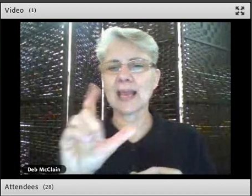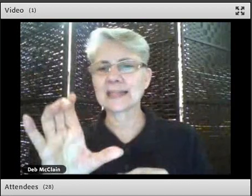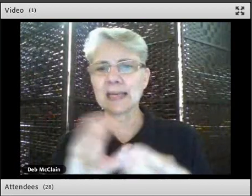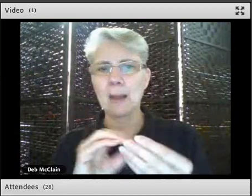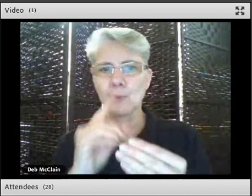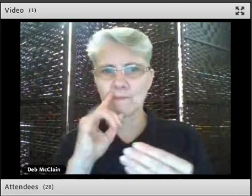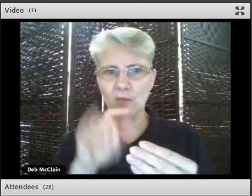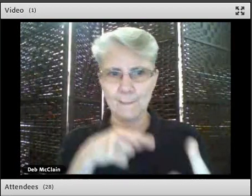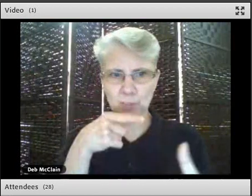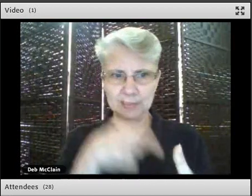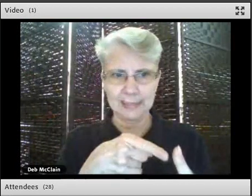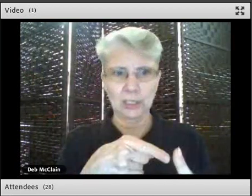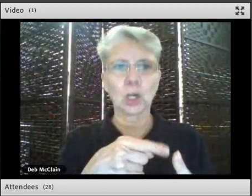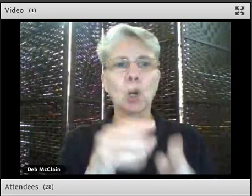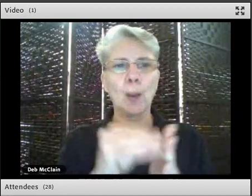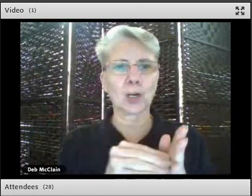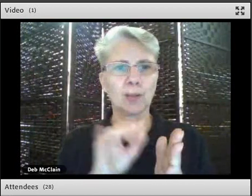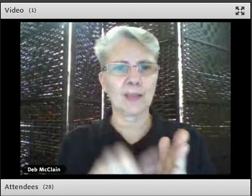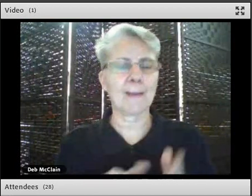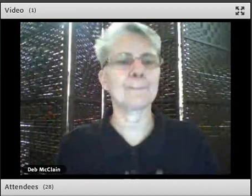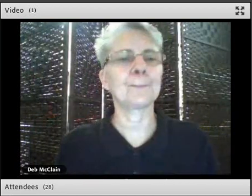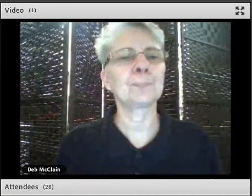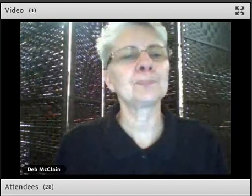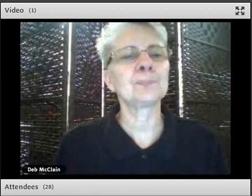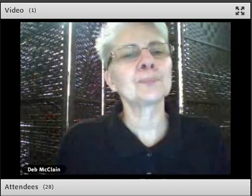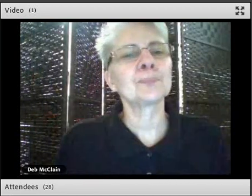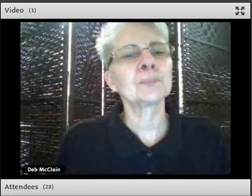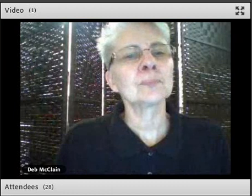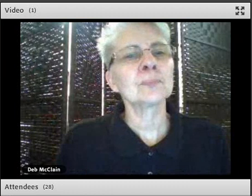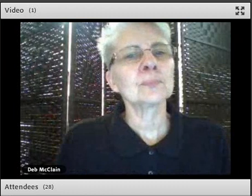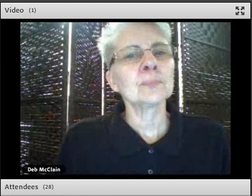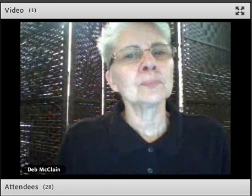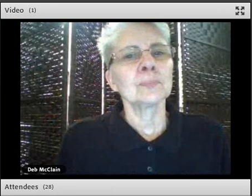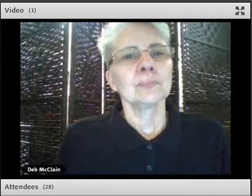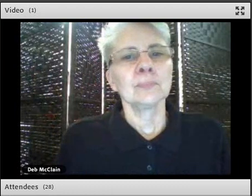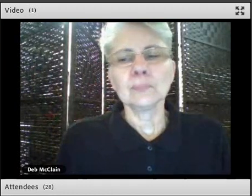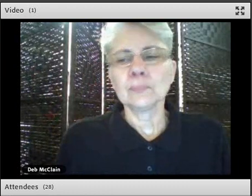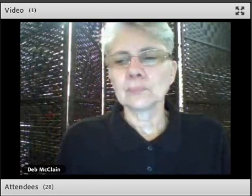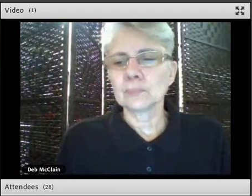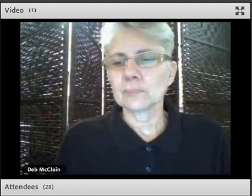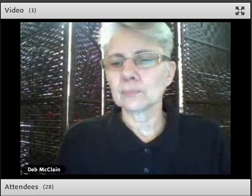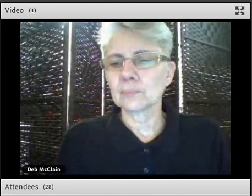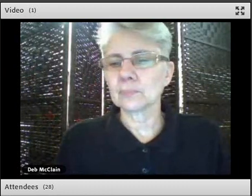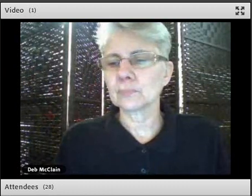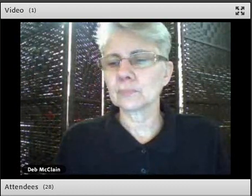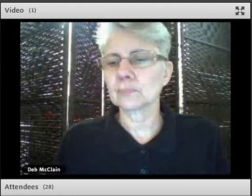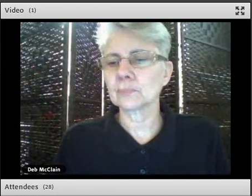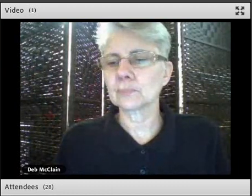More related works -- so, formal contents notes are a type of structured description.